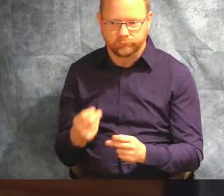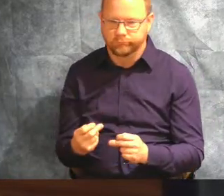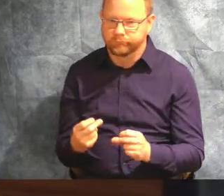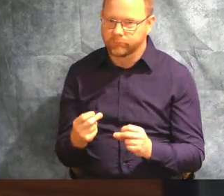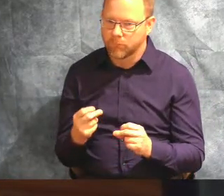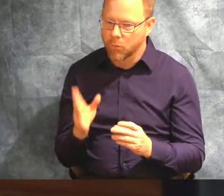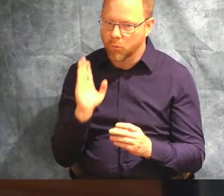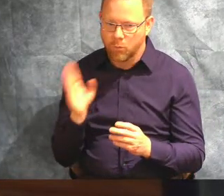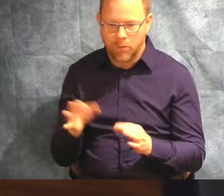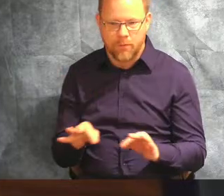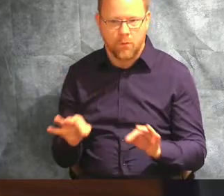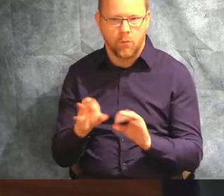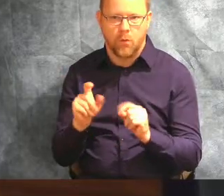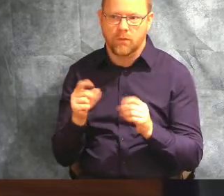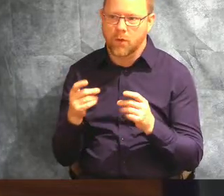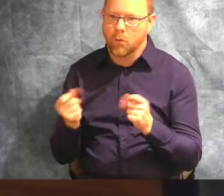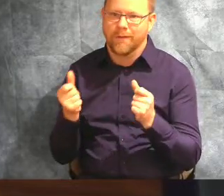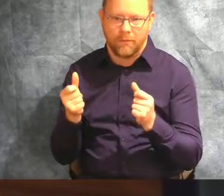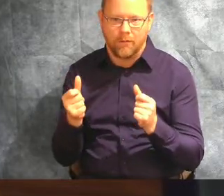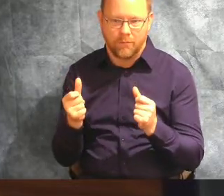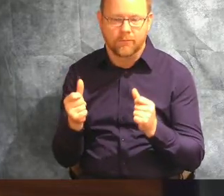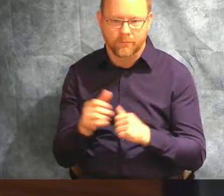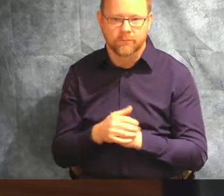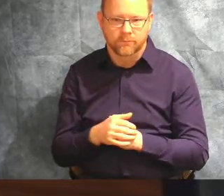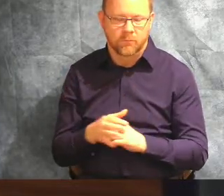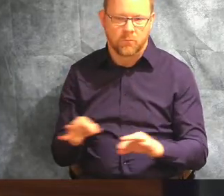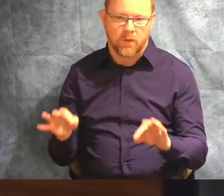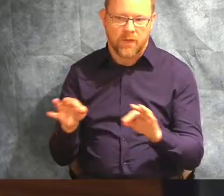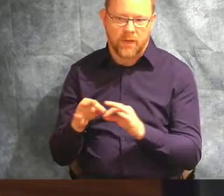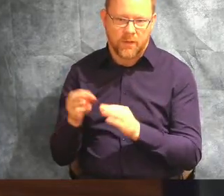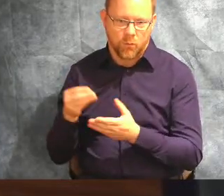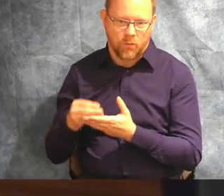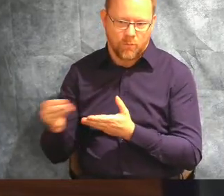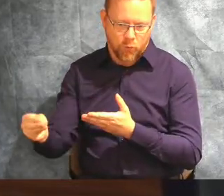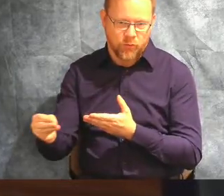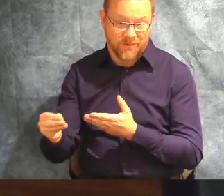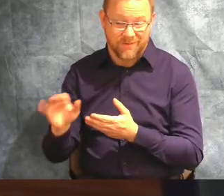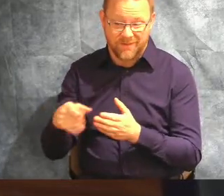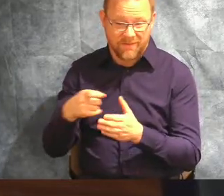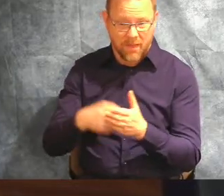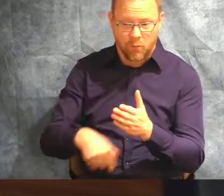return on investment or break even for us given the the purchase price and and ancillary sale